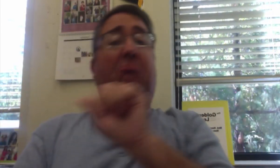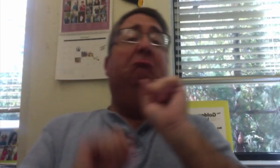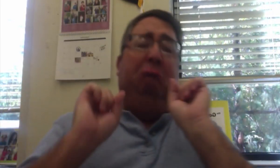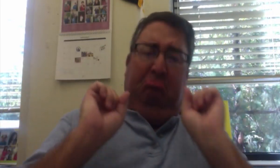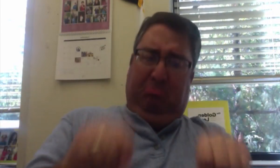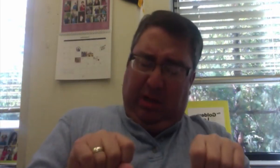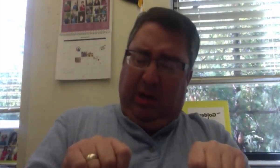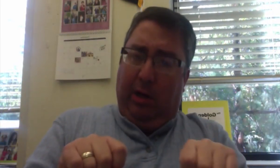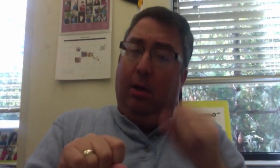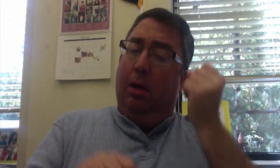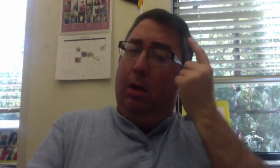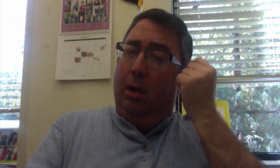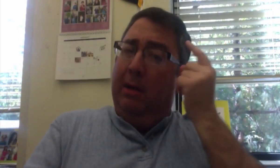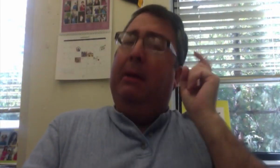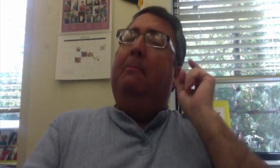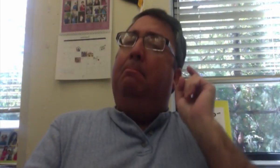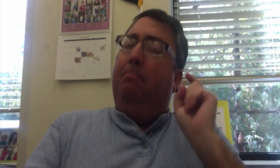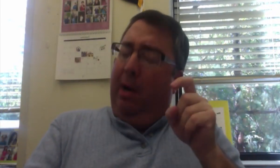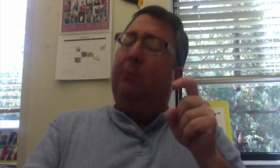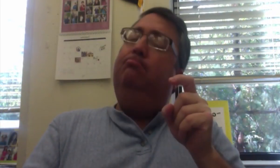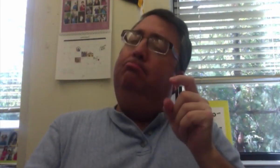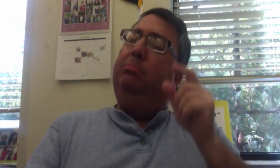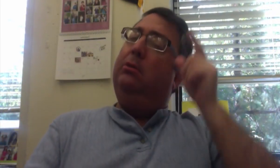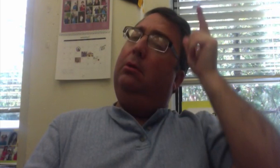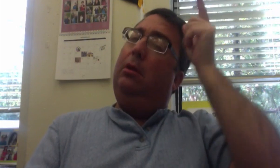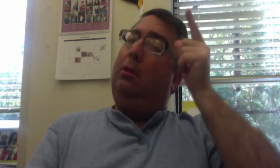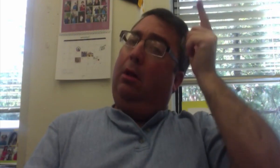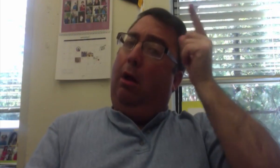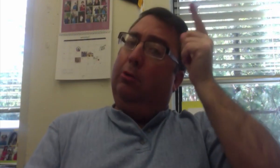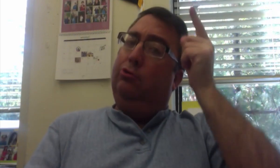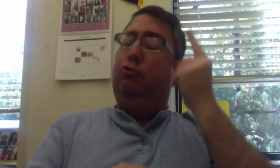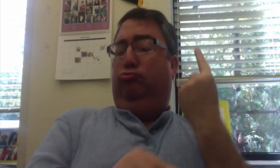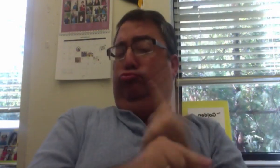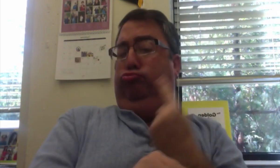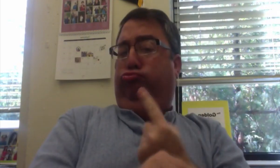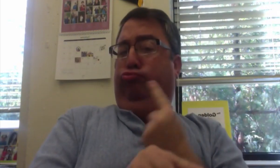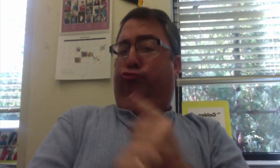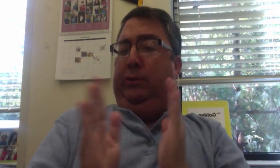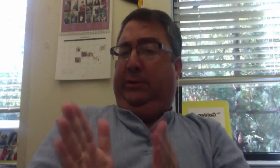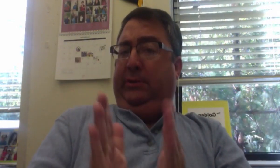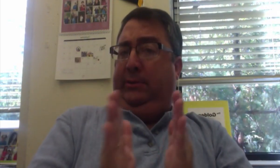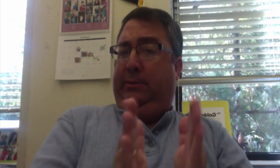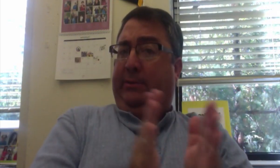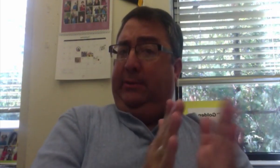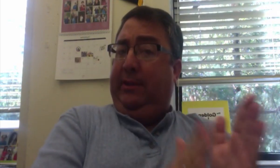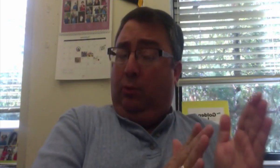but it still must follow a logical and appropriate ordering.